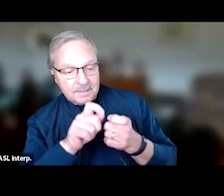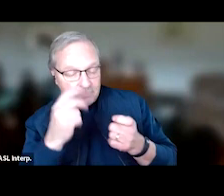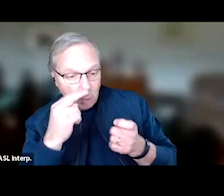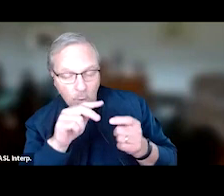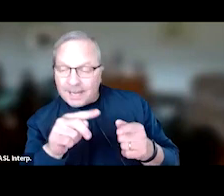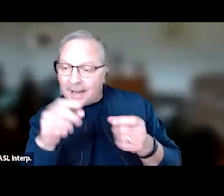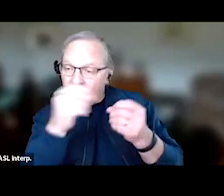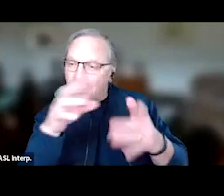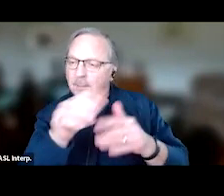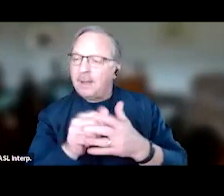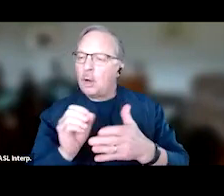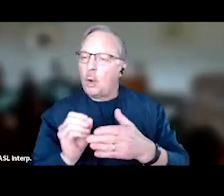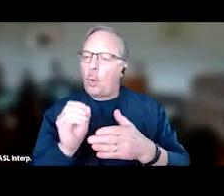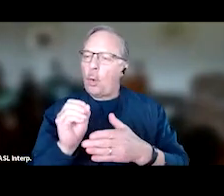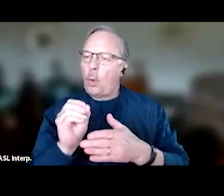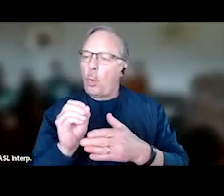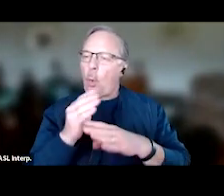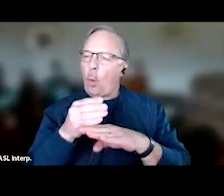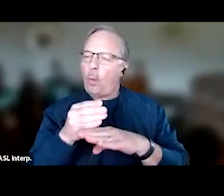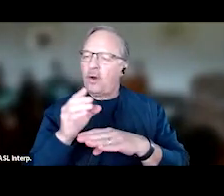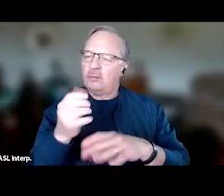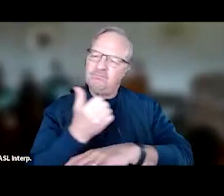and we do know that folks who are unhoused